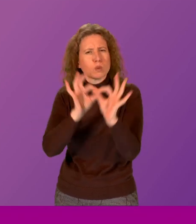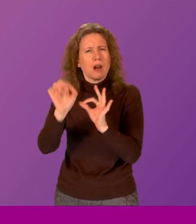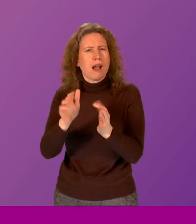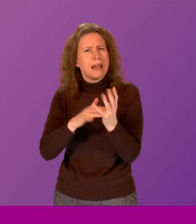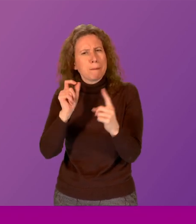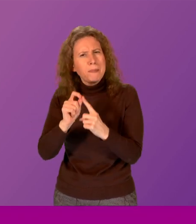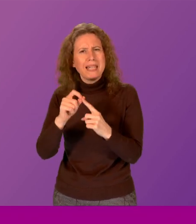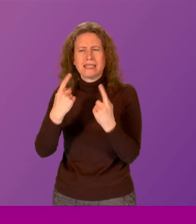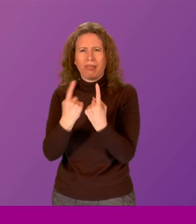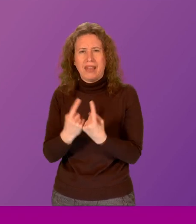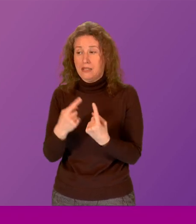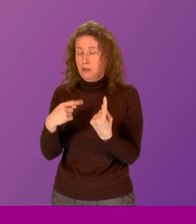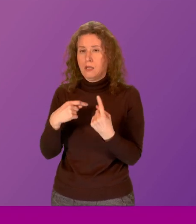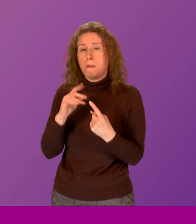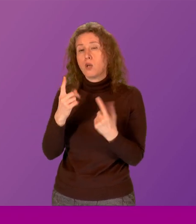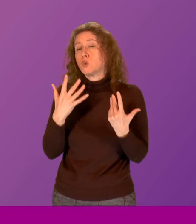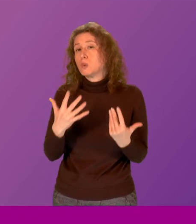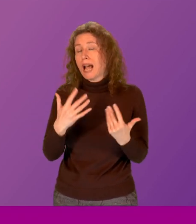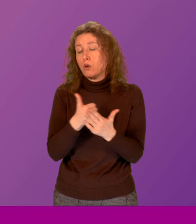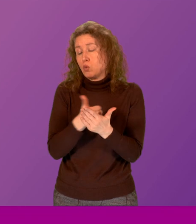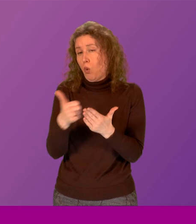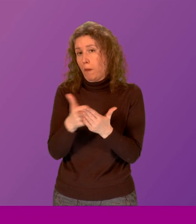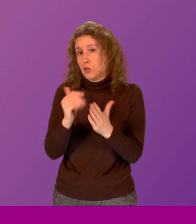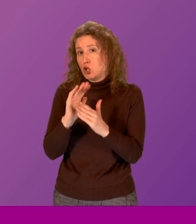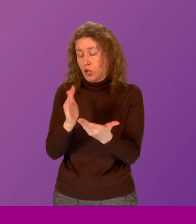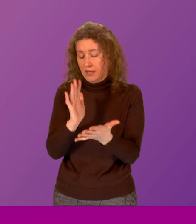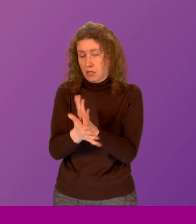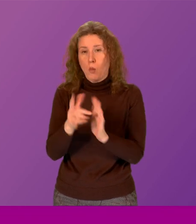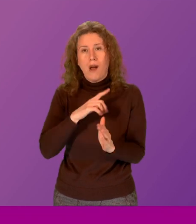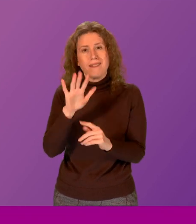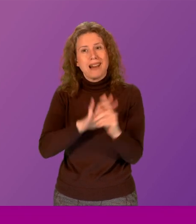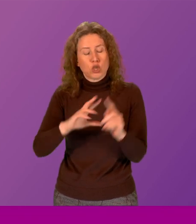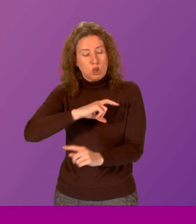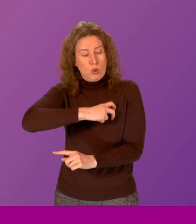However, normal service will be disrupted today, as National Union of Journalists members at STV